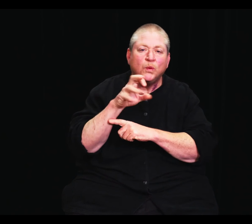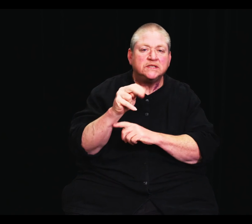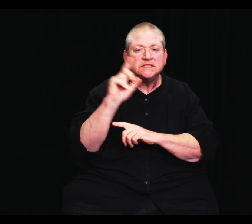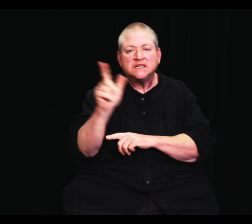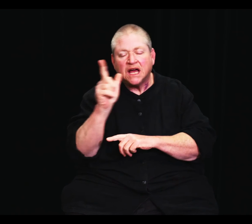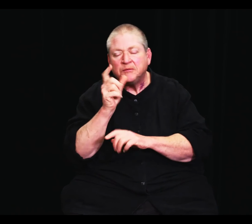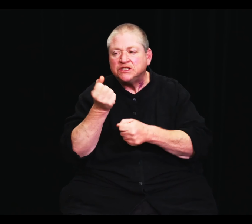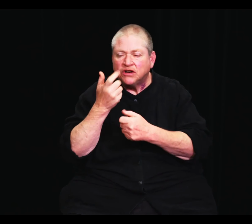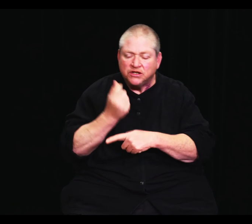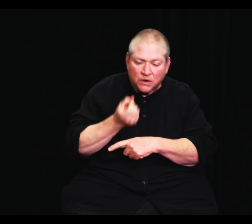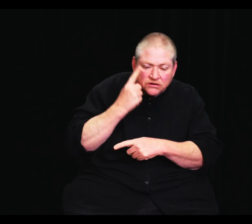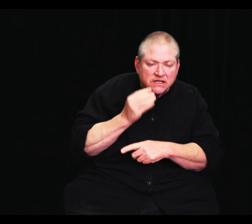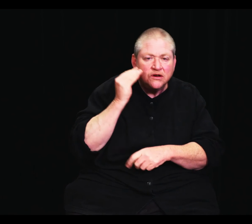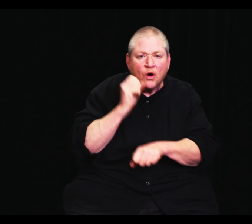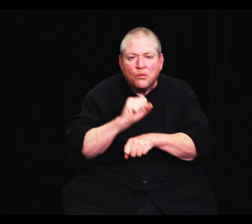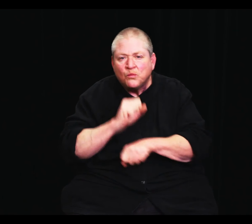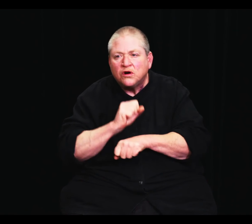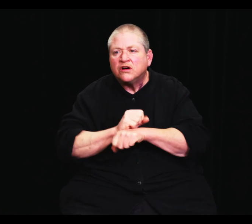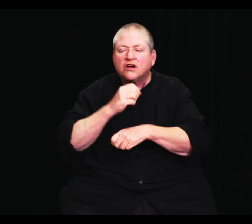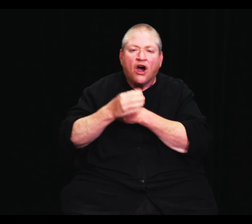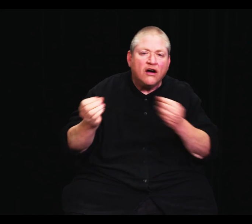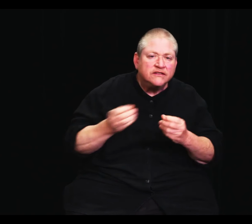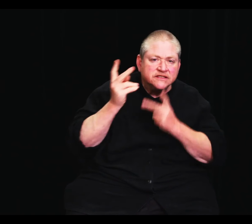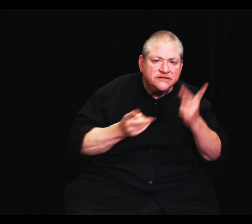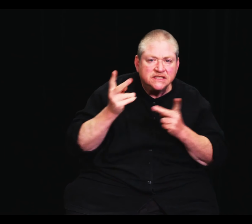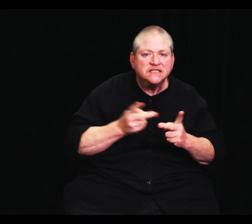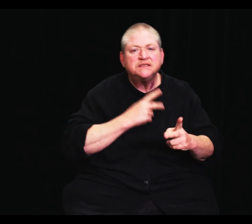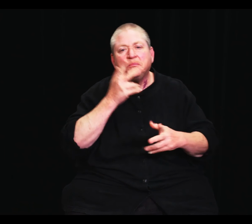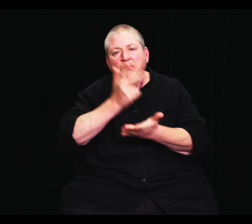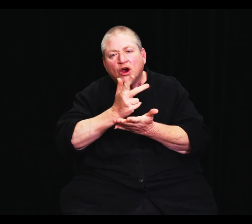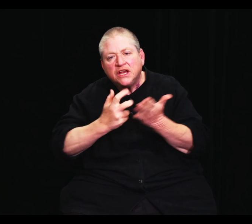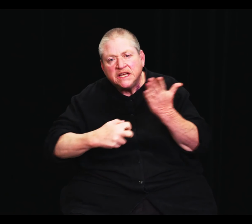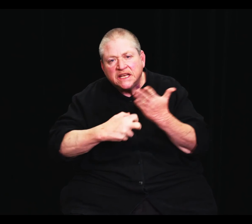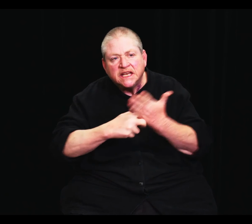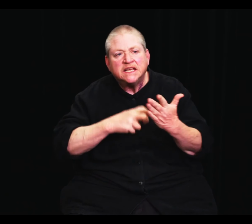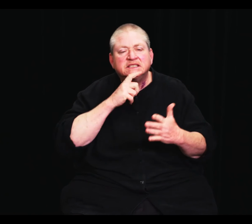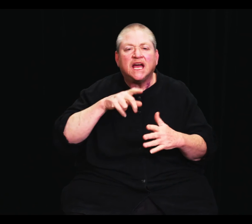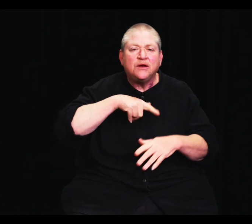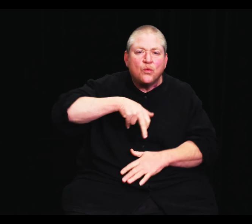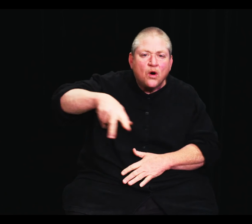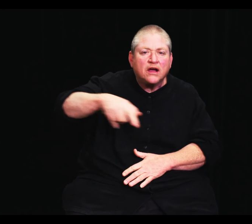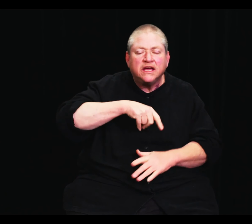to celebrate one of our greatest accomplishments thus far. After long nights in the Wilson Library, trying to make sense of our homework,